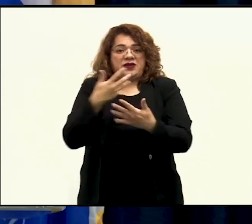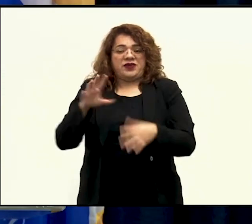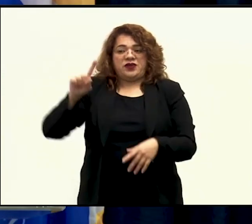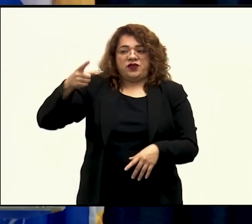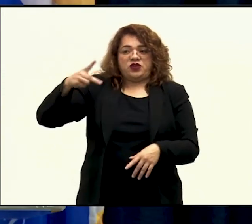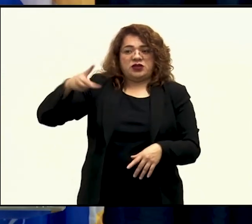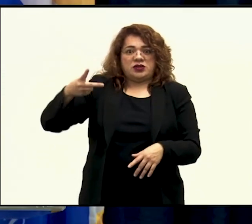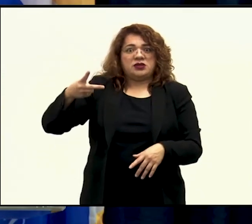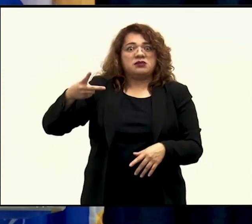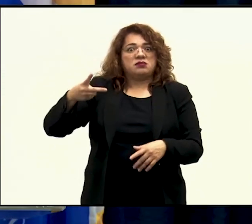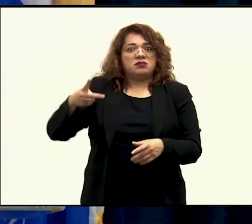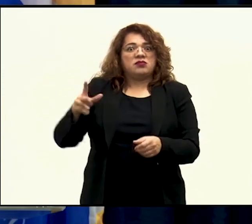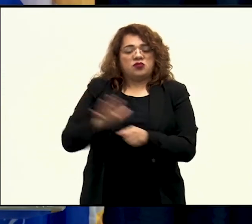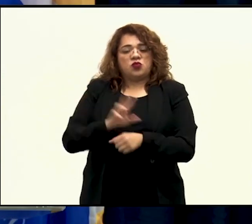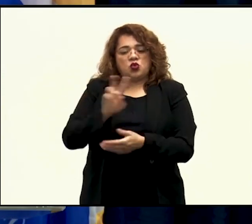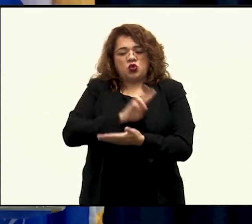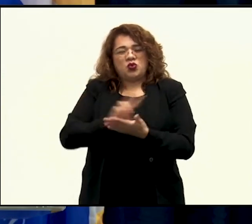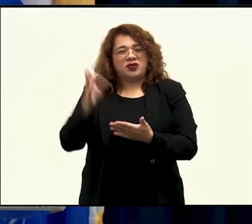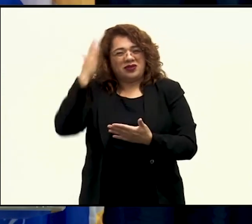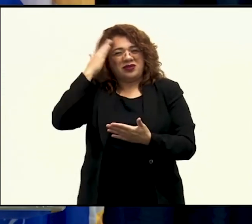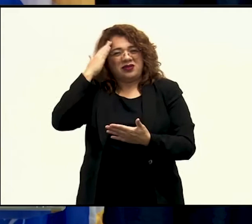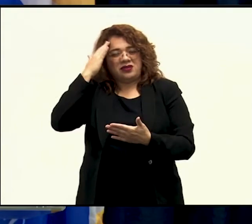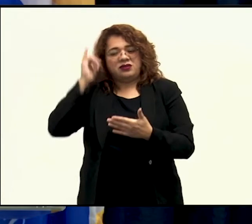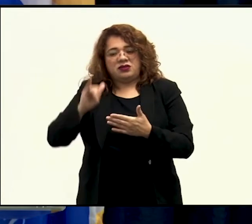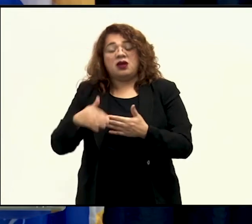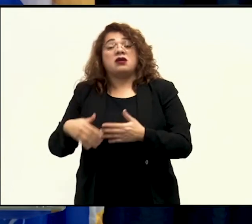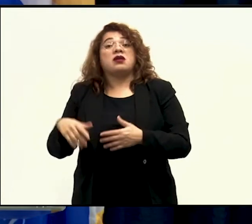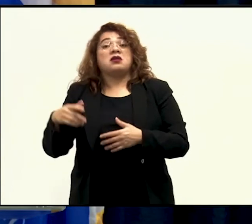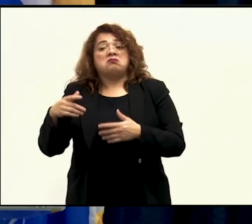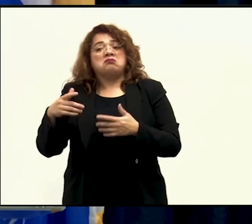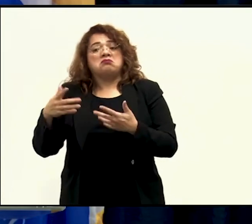of Public Health continues to advise that well fitted face coverings should be worn